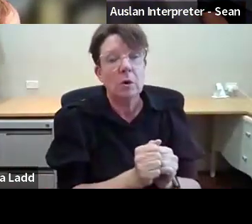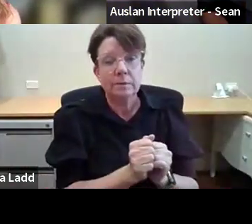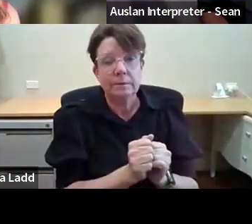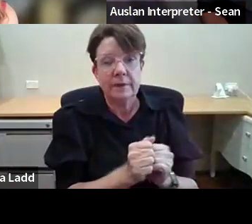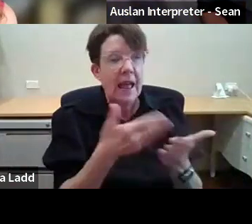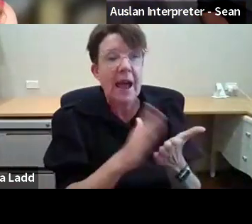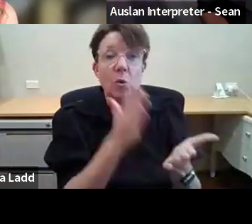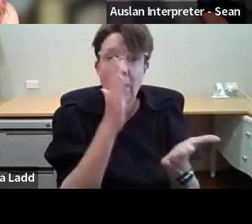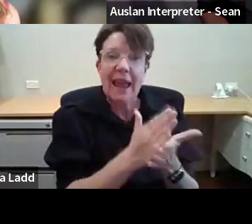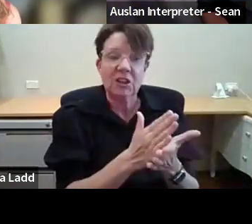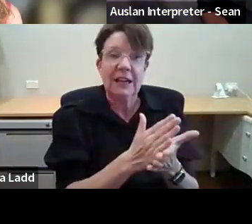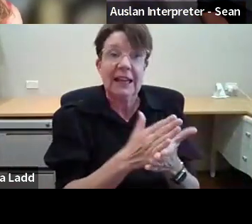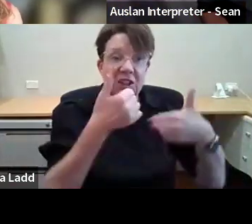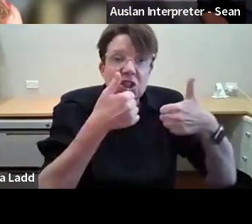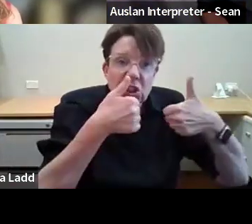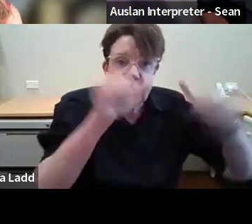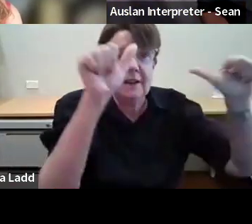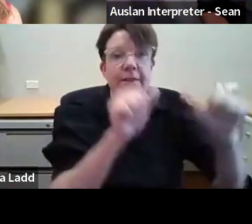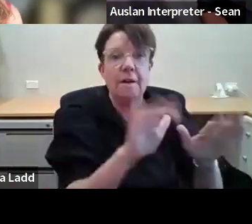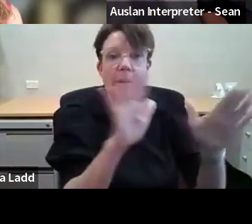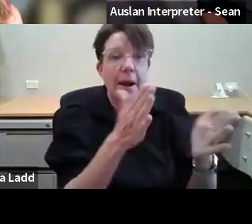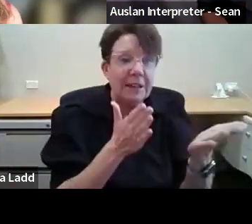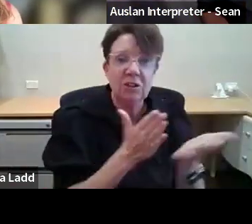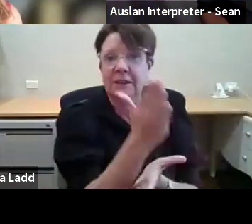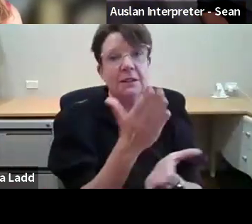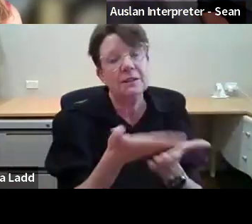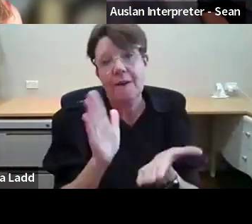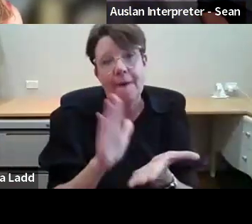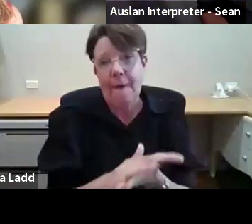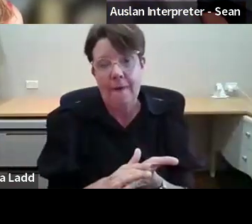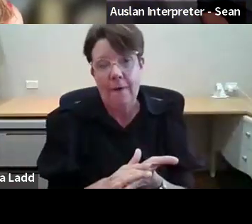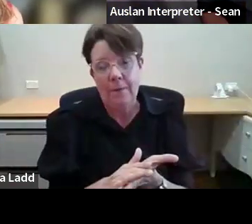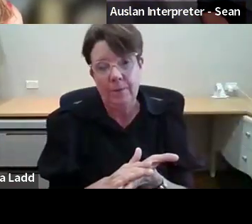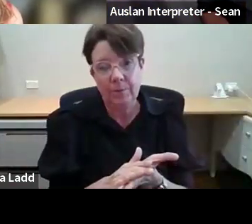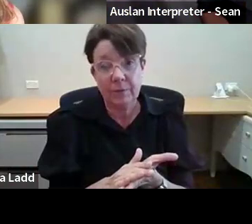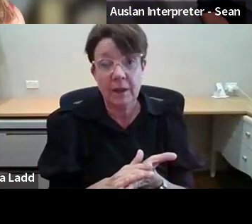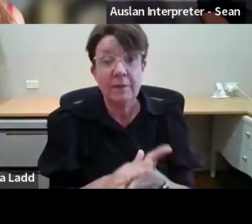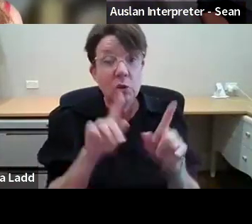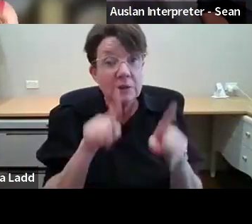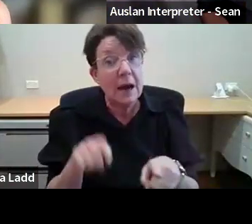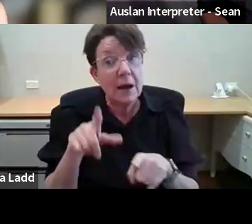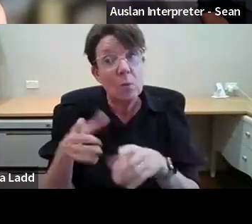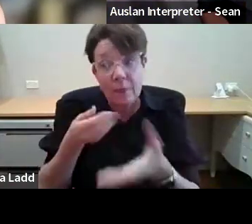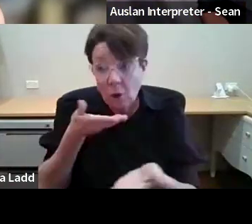with that conversation, it will be surprised about with a conversation can take you. It could be anything from